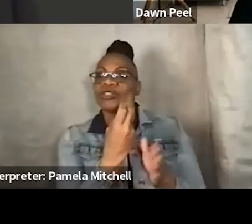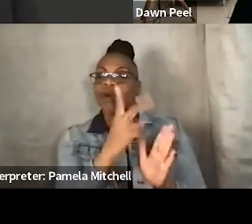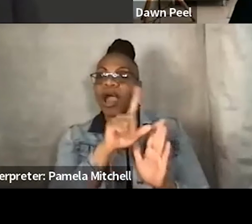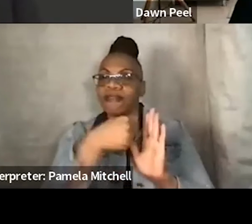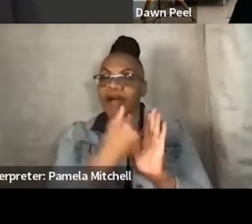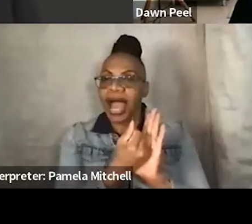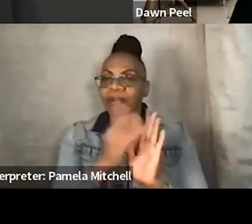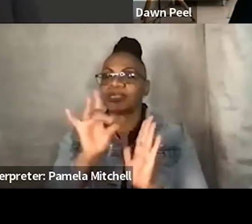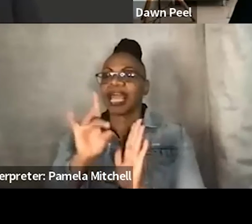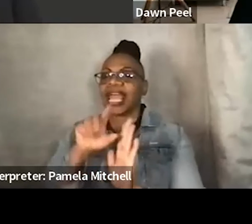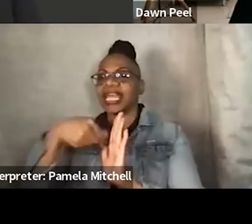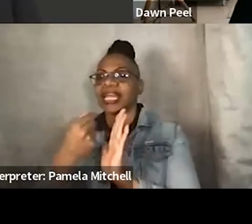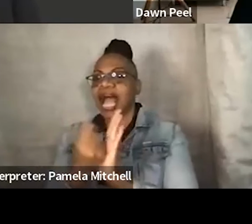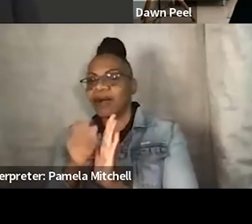with five days off, et cetera.